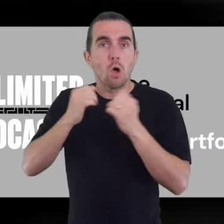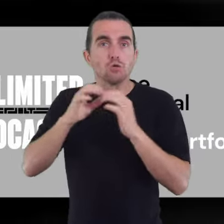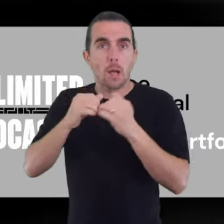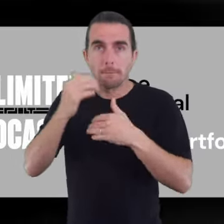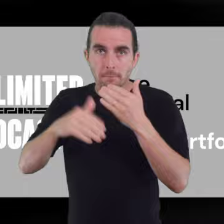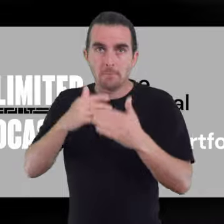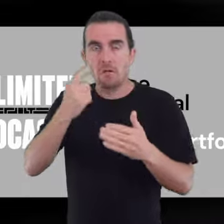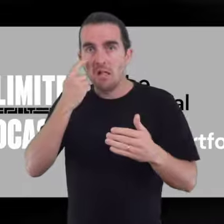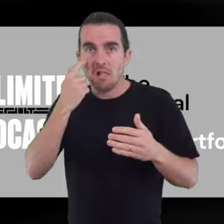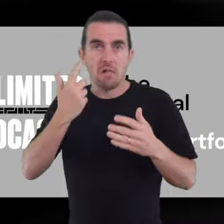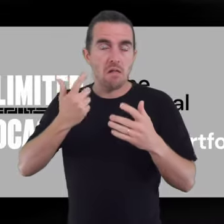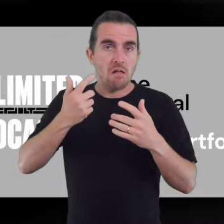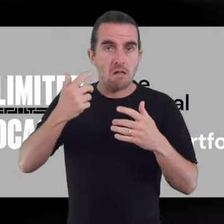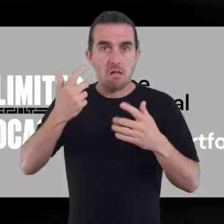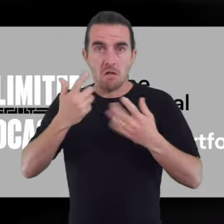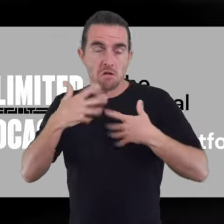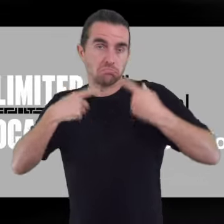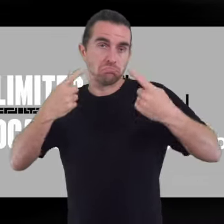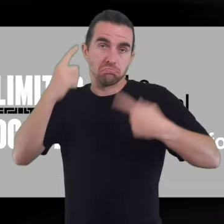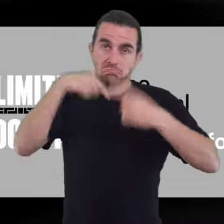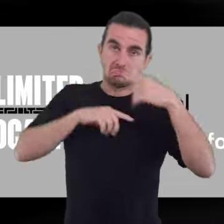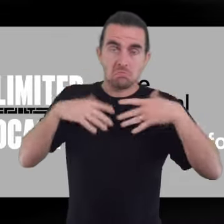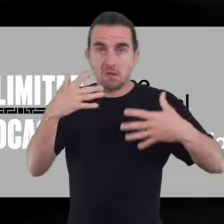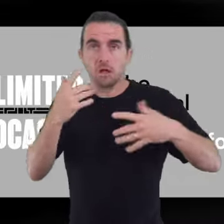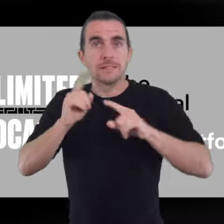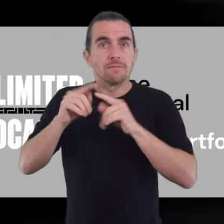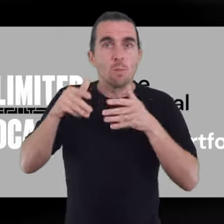some kind of asynchronous stuff, just lots of different ways to engage with it,